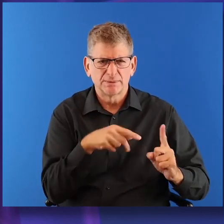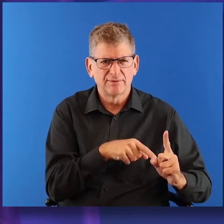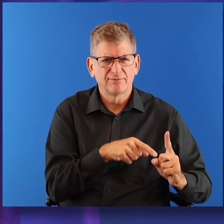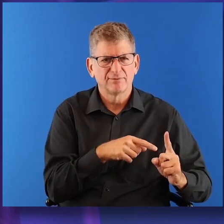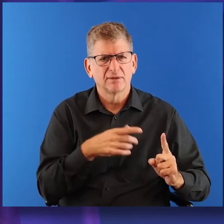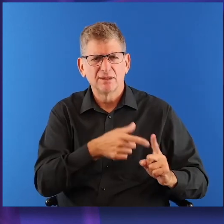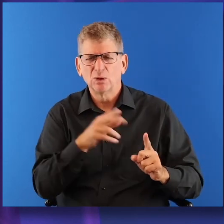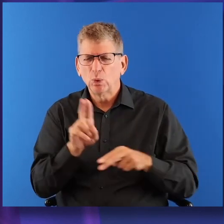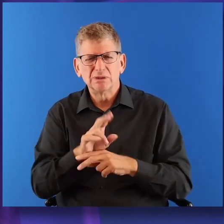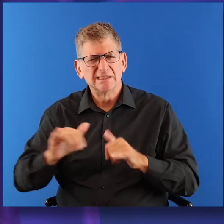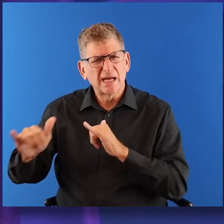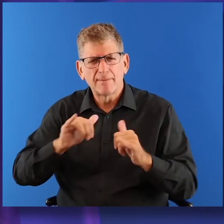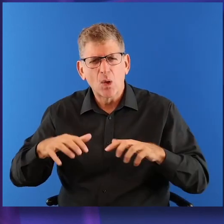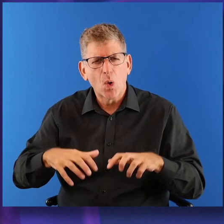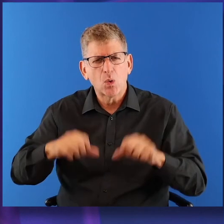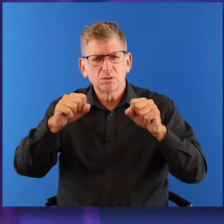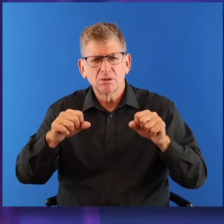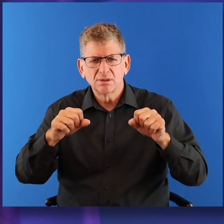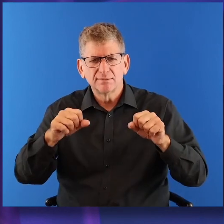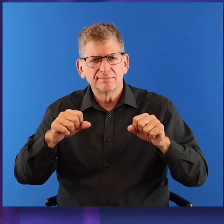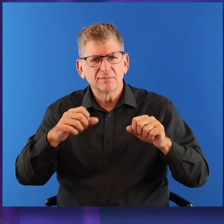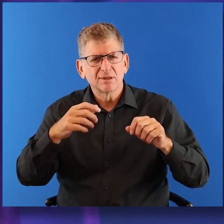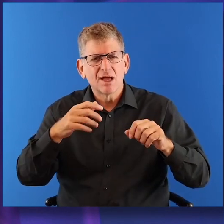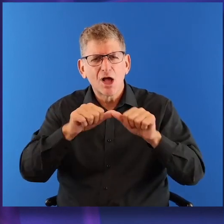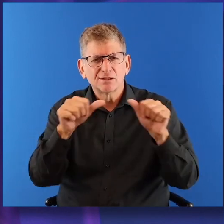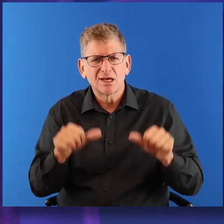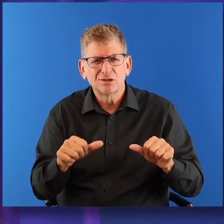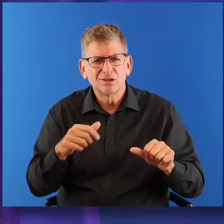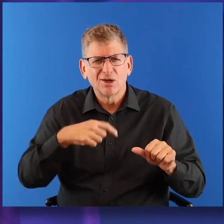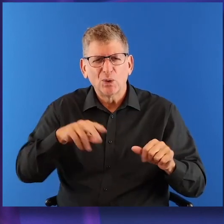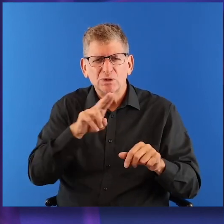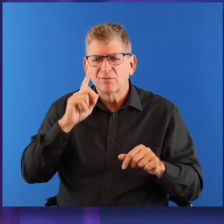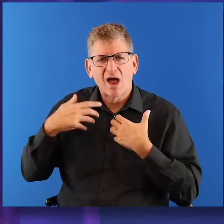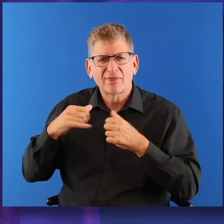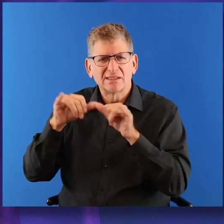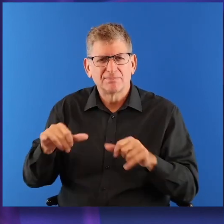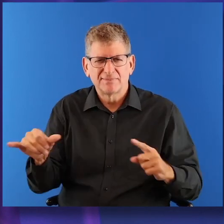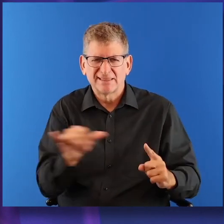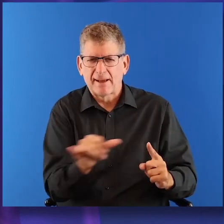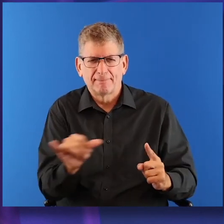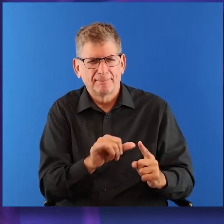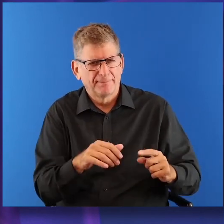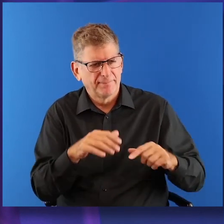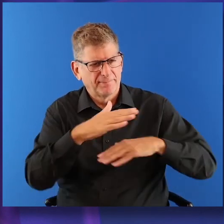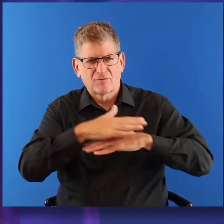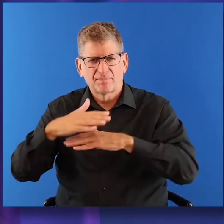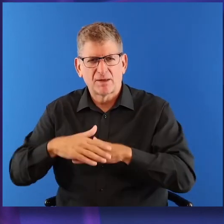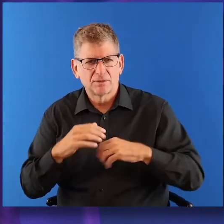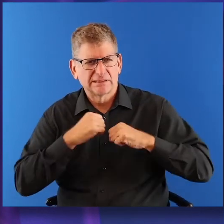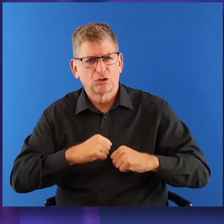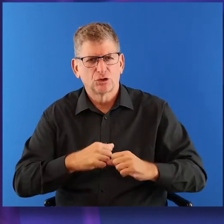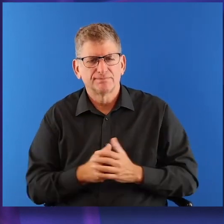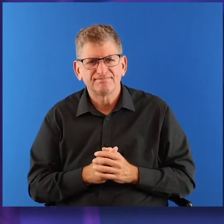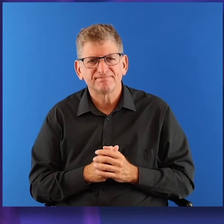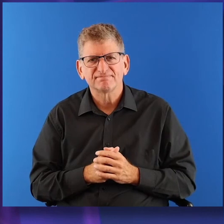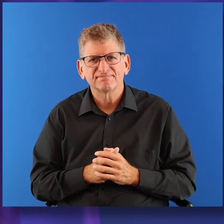use for health systems that use our software as well. Yeah. I think it